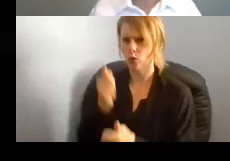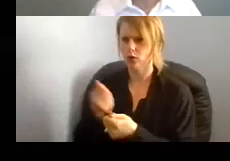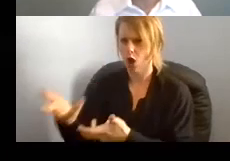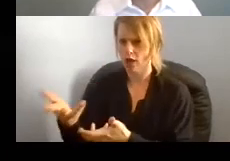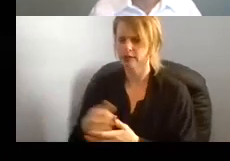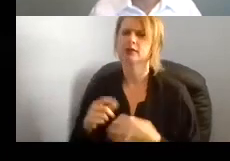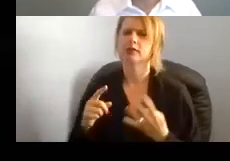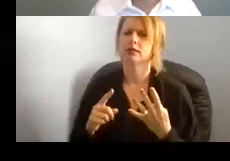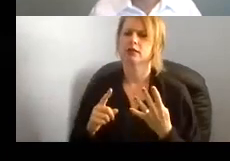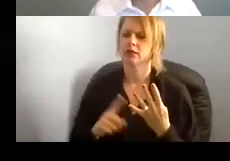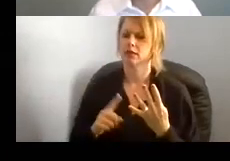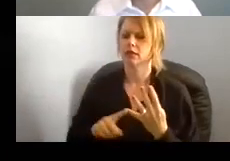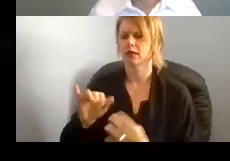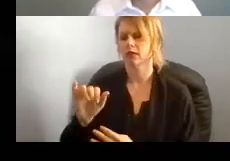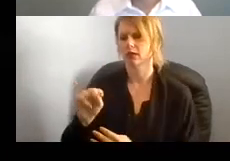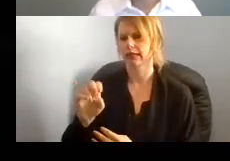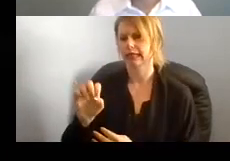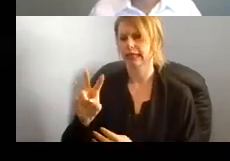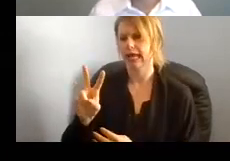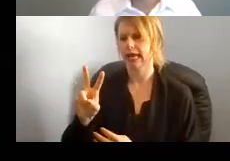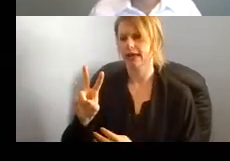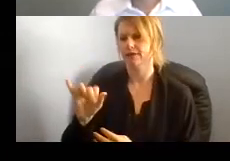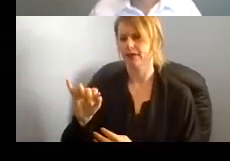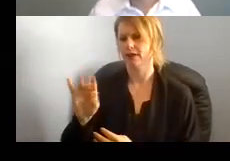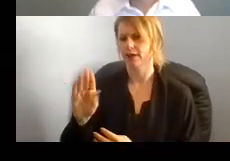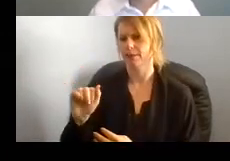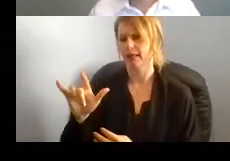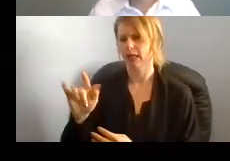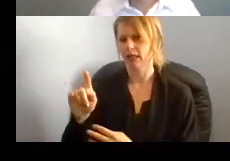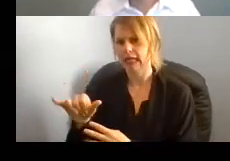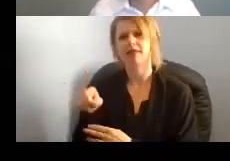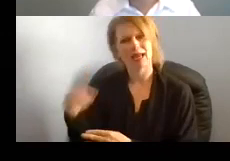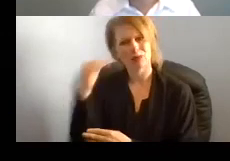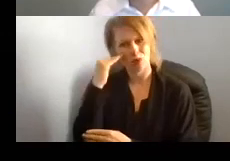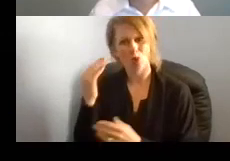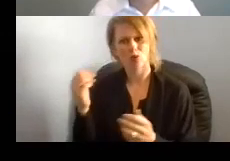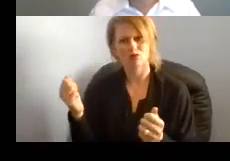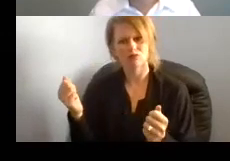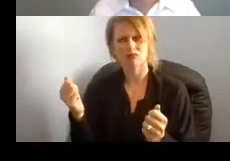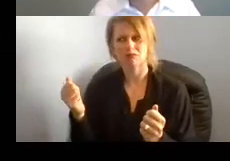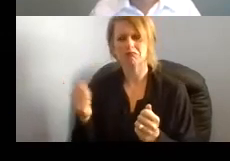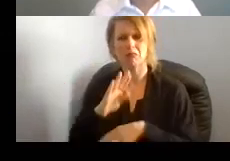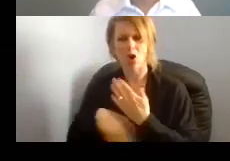And then inevitability – that all living things eventually die. Because if you don’t know that all living things eventually die, then when